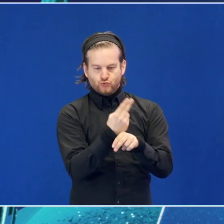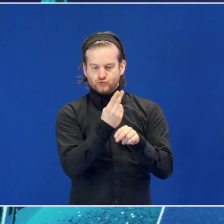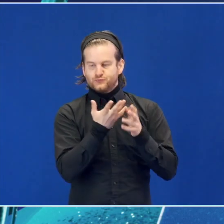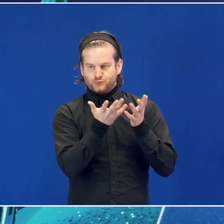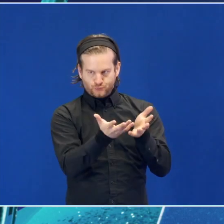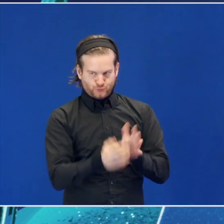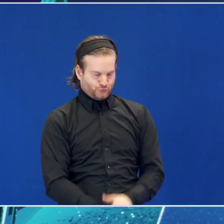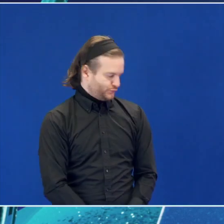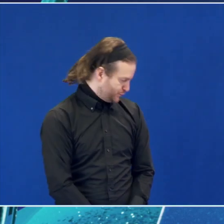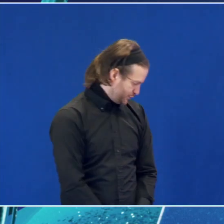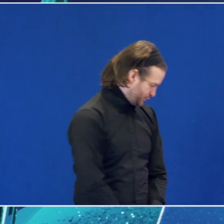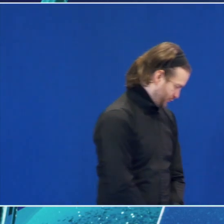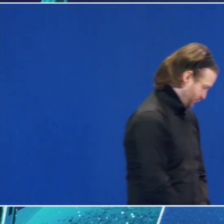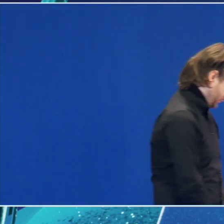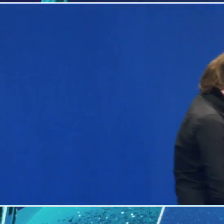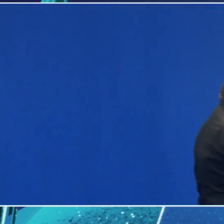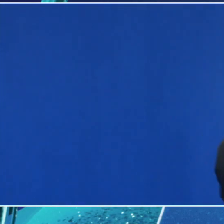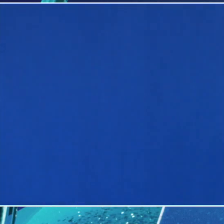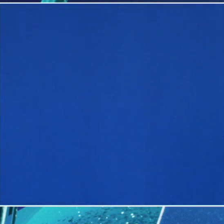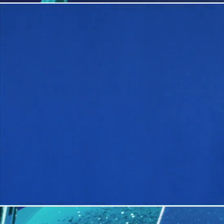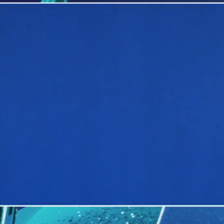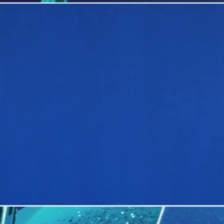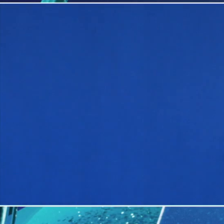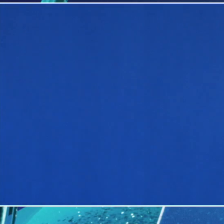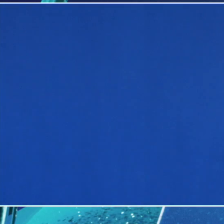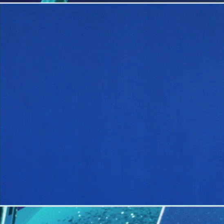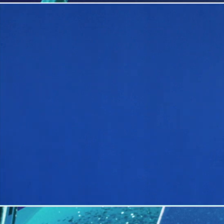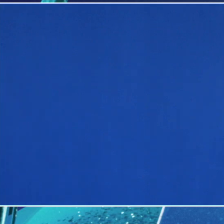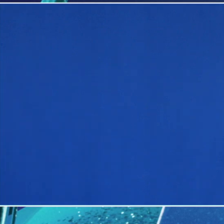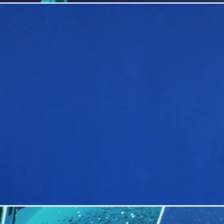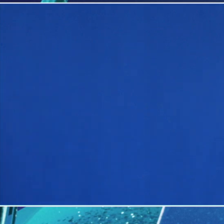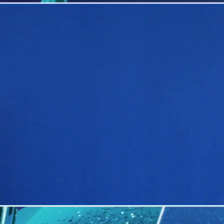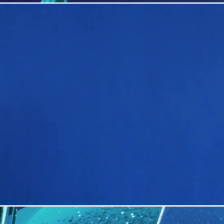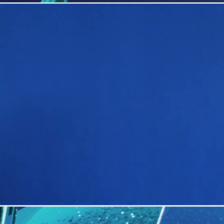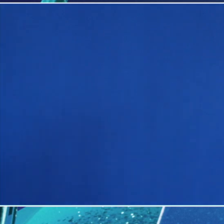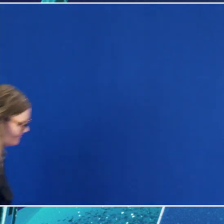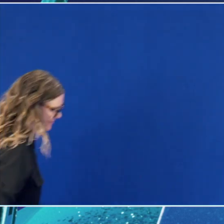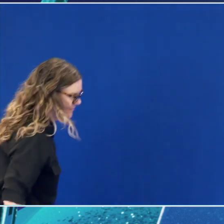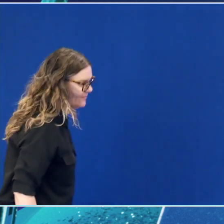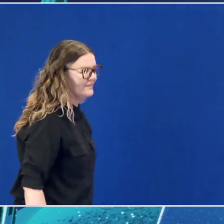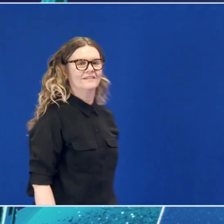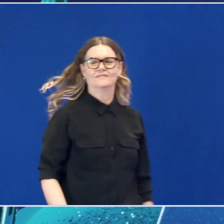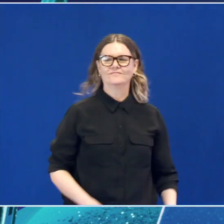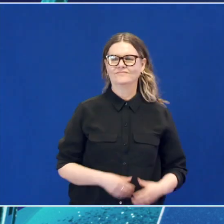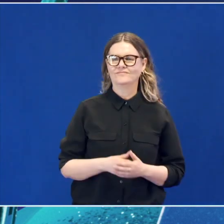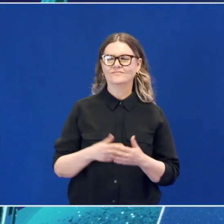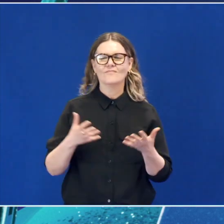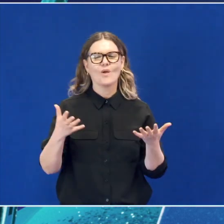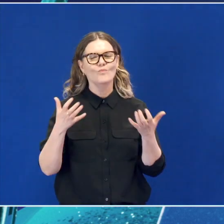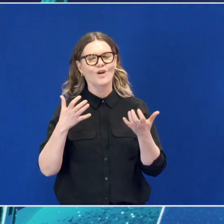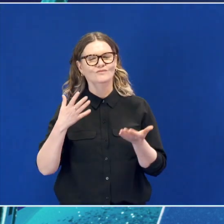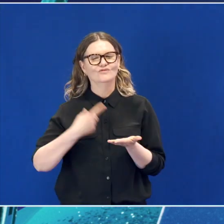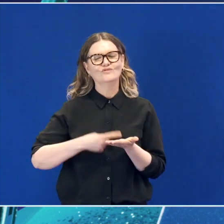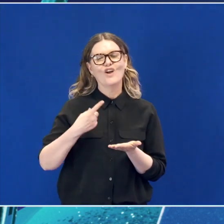to mention is the PR, kind of the opportunities around PRs, and including AI and PRs, AI review and PRs,